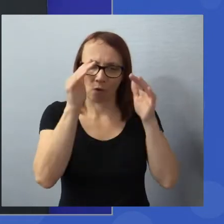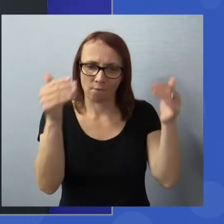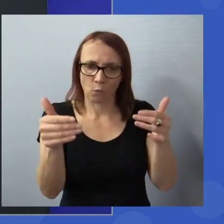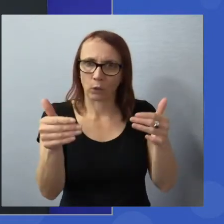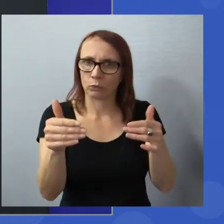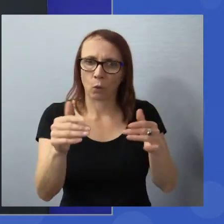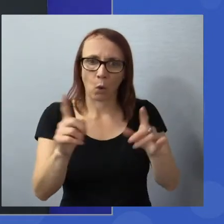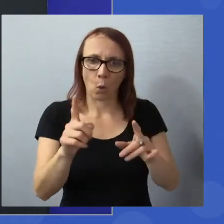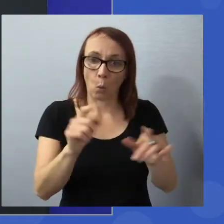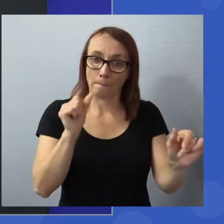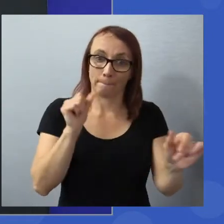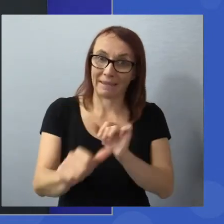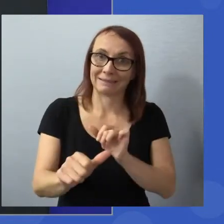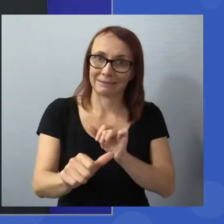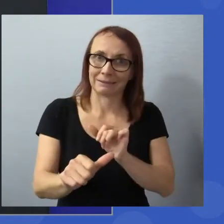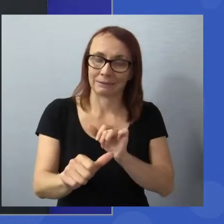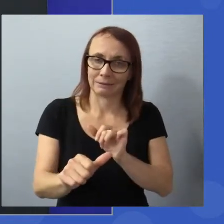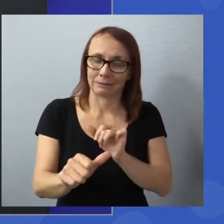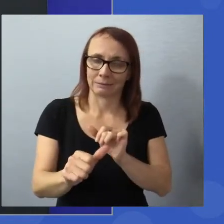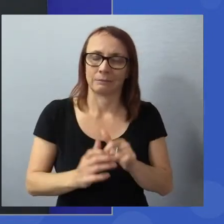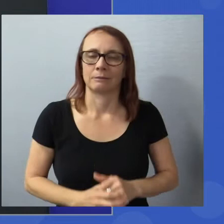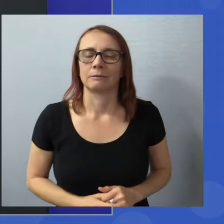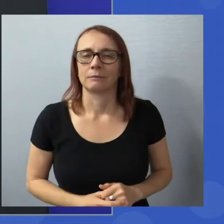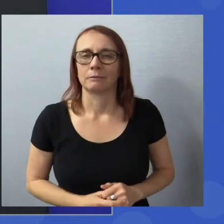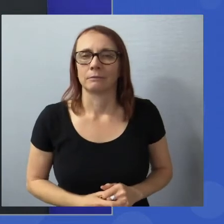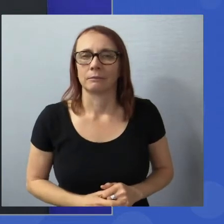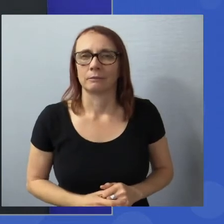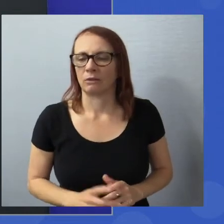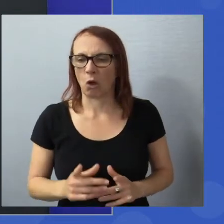the best decision in any particular issue and rather than just fighting with